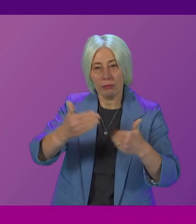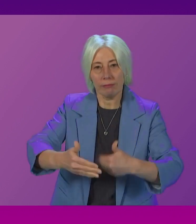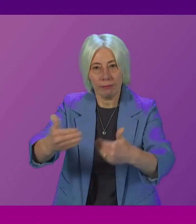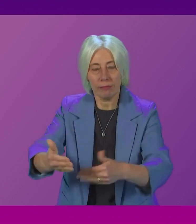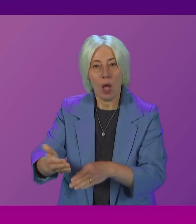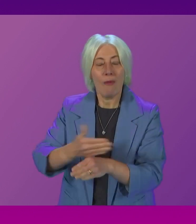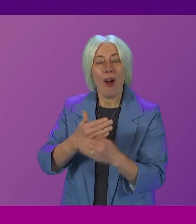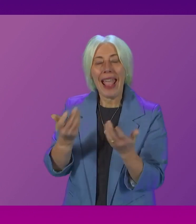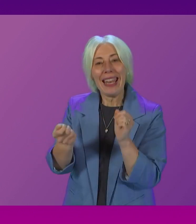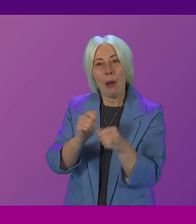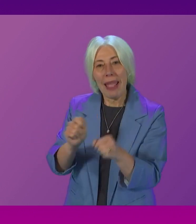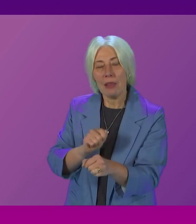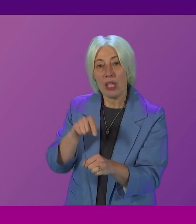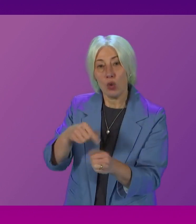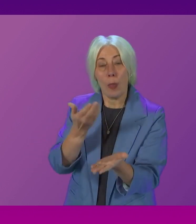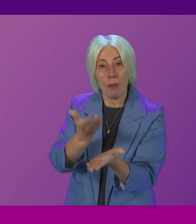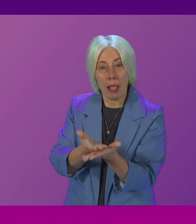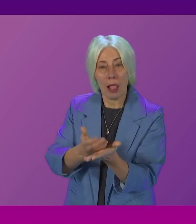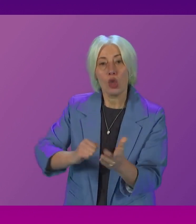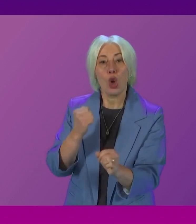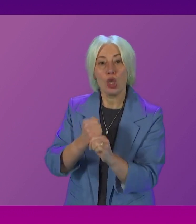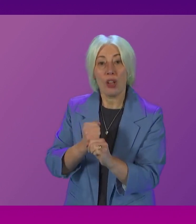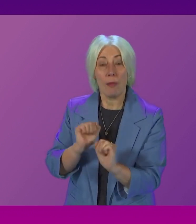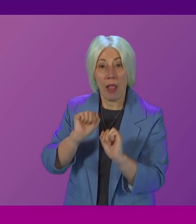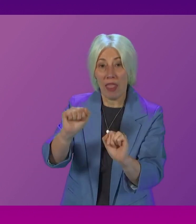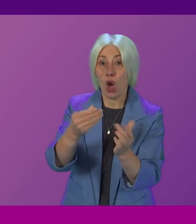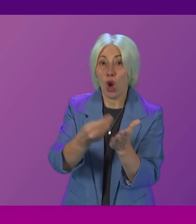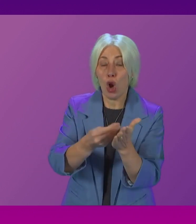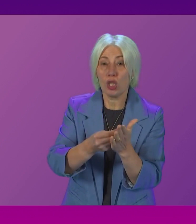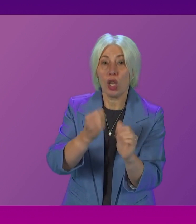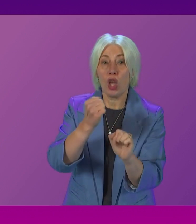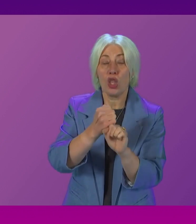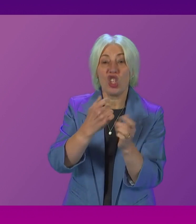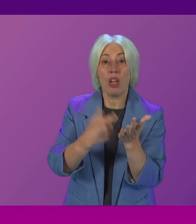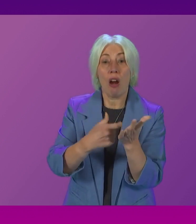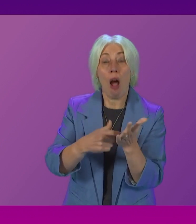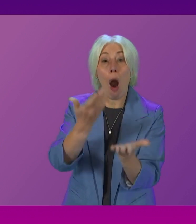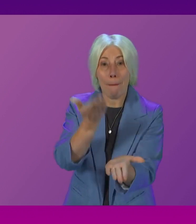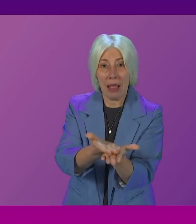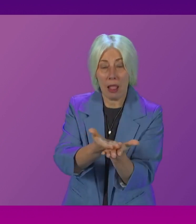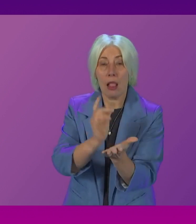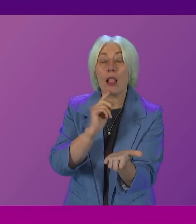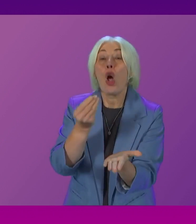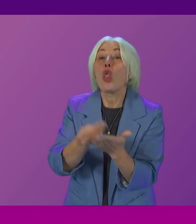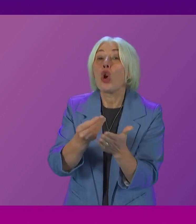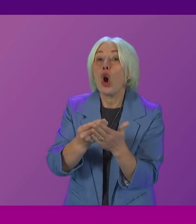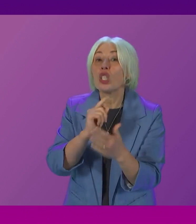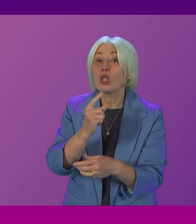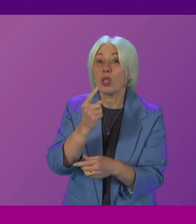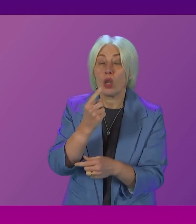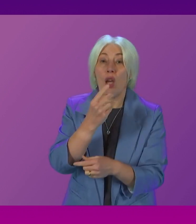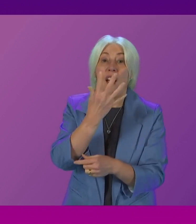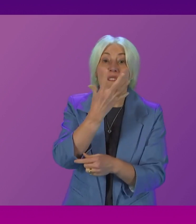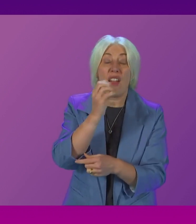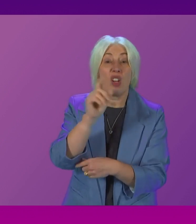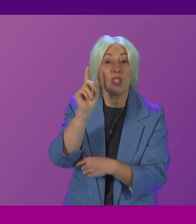Reform Bill were lodged, the Scottish Government’s own cost estimate for the legislation was